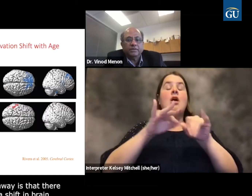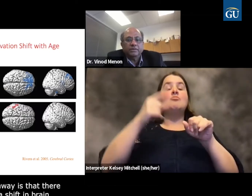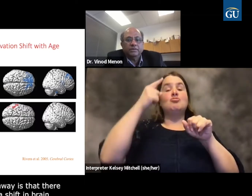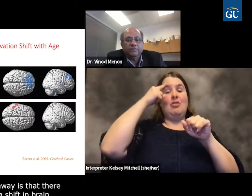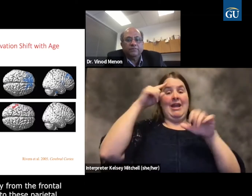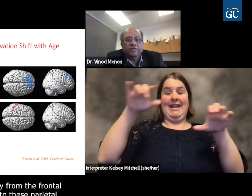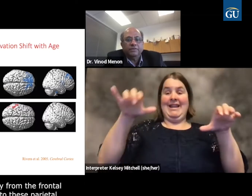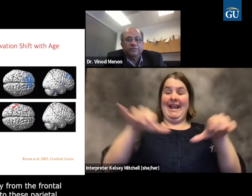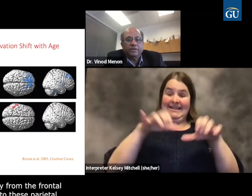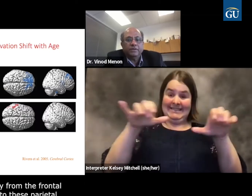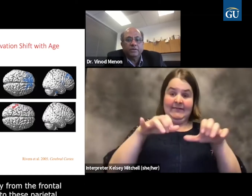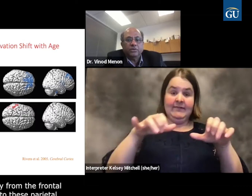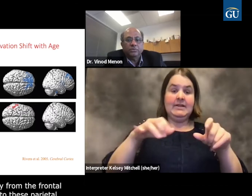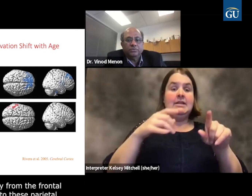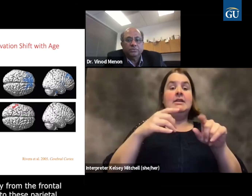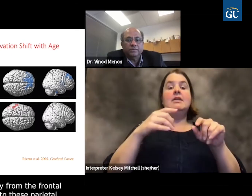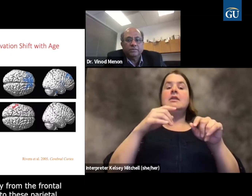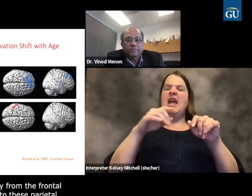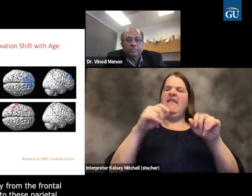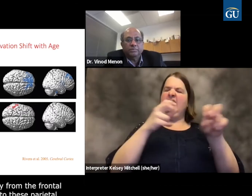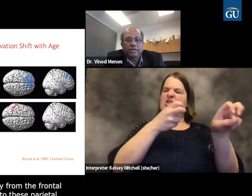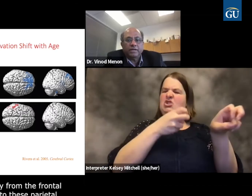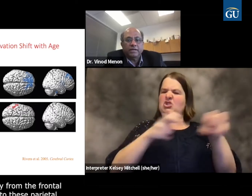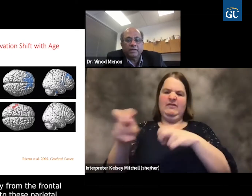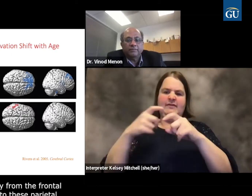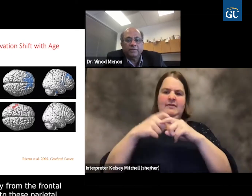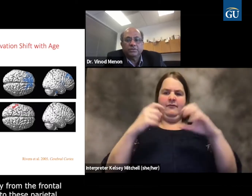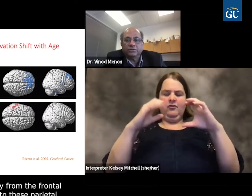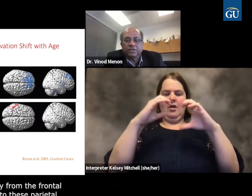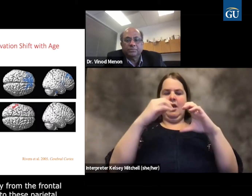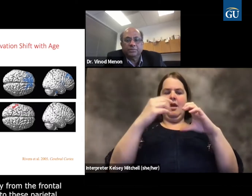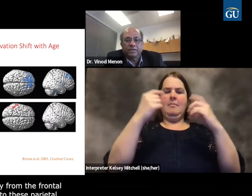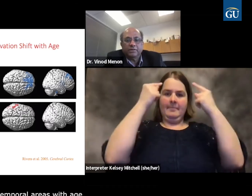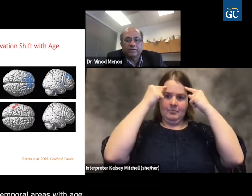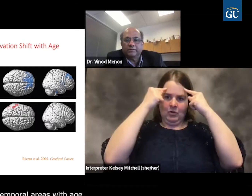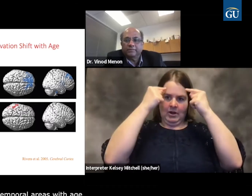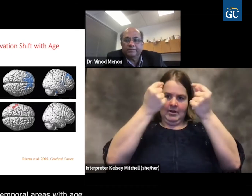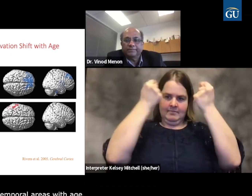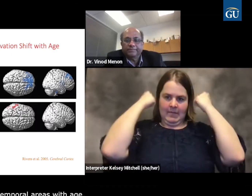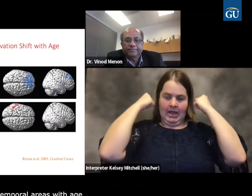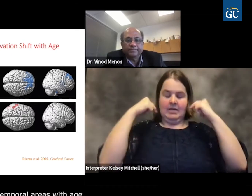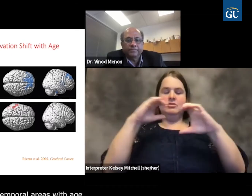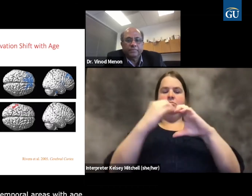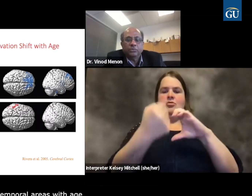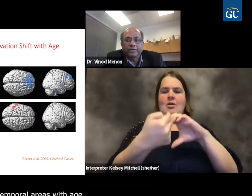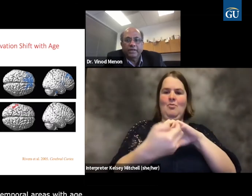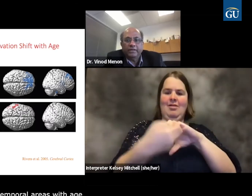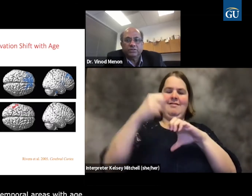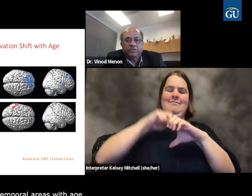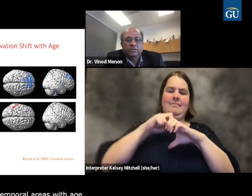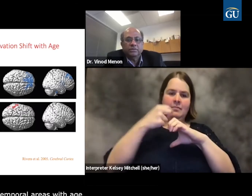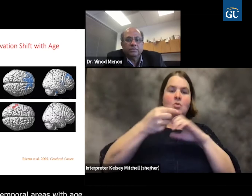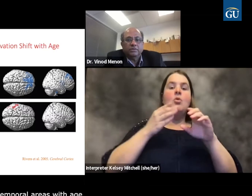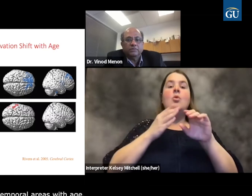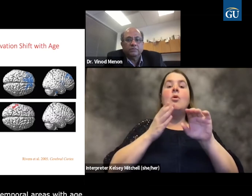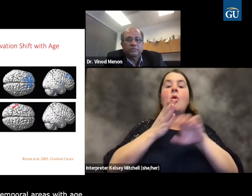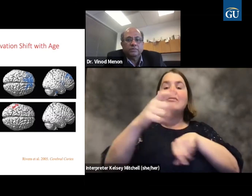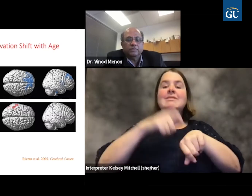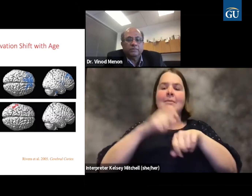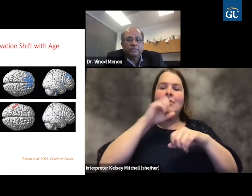brain activity from the frontal lobe to these parietal and ventral temporal areas